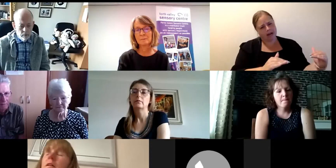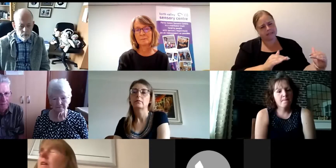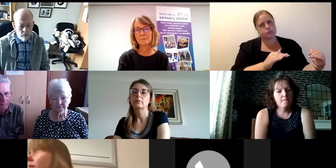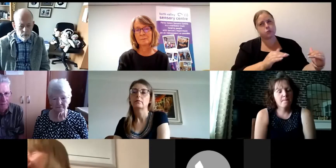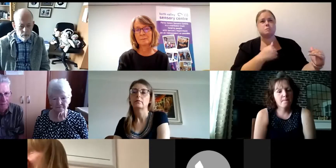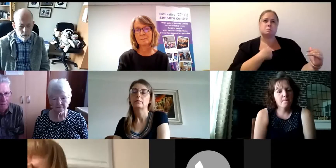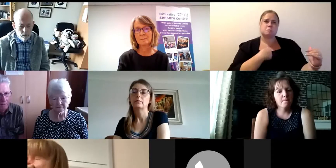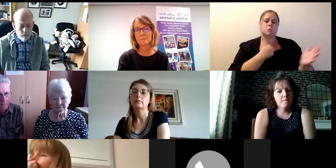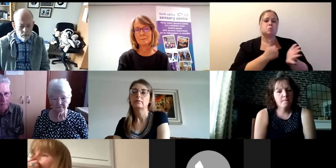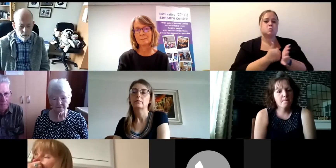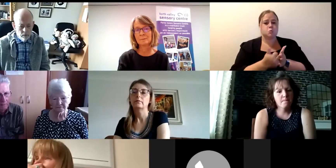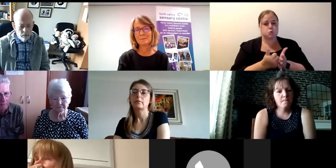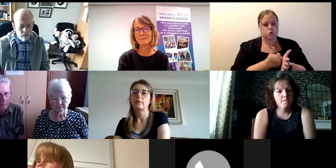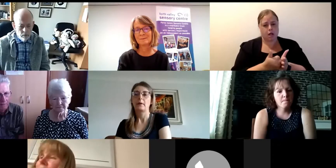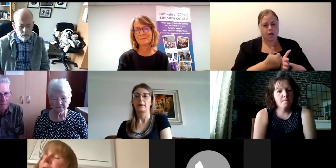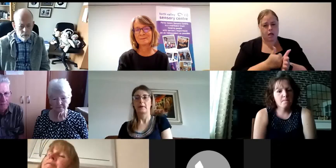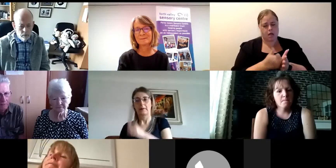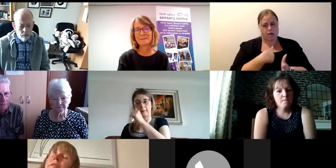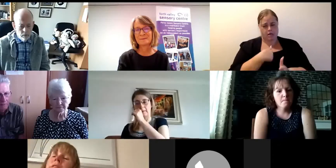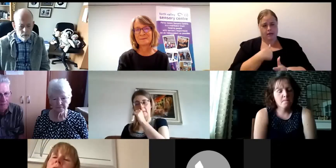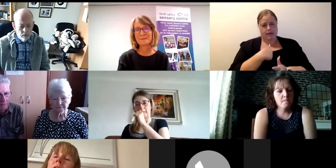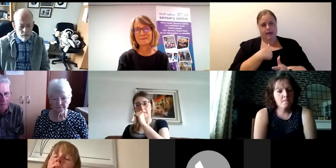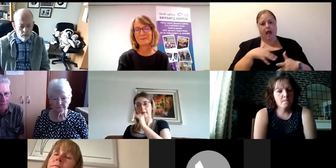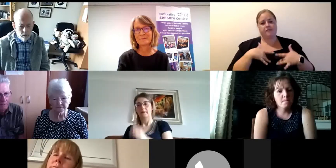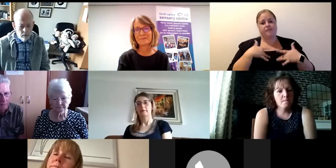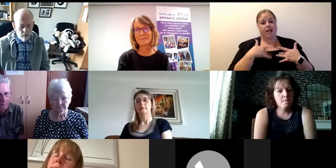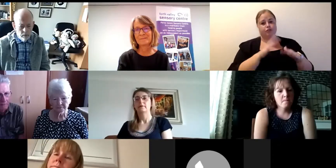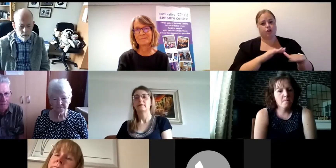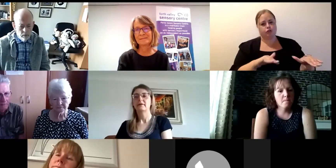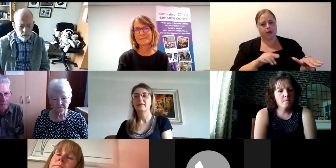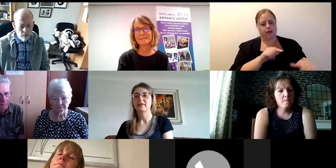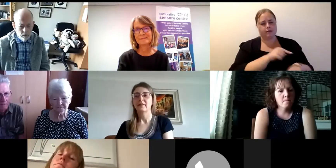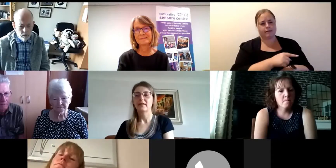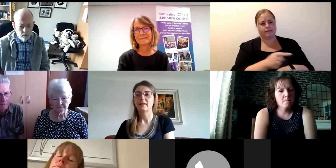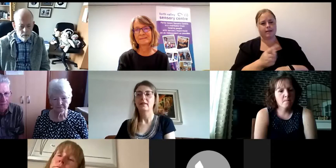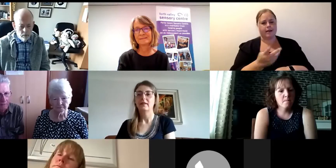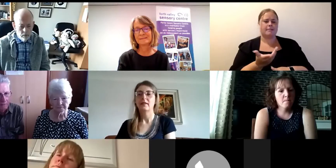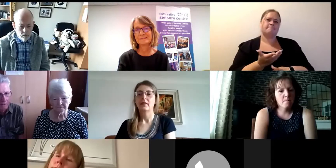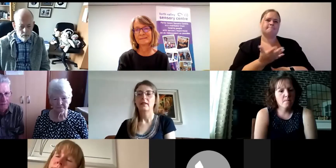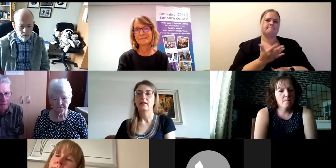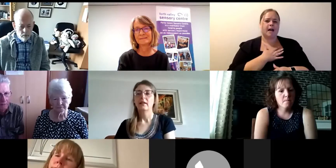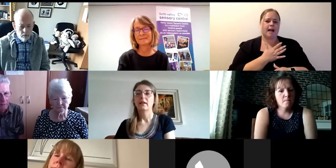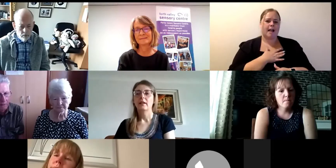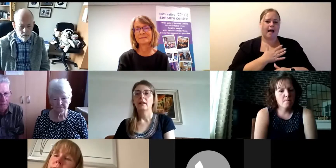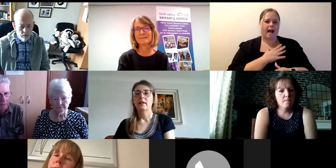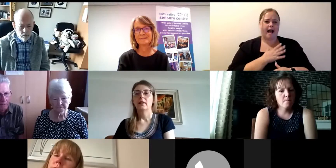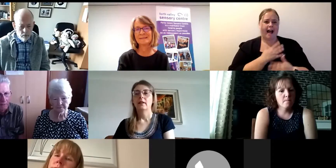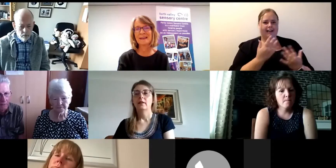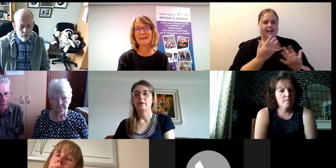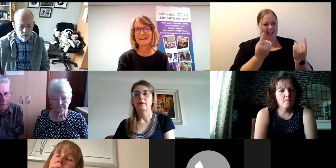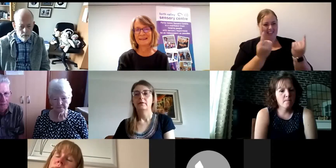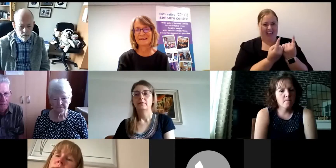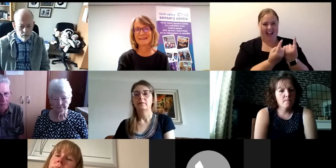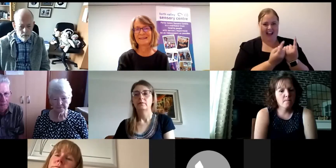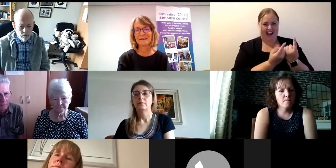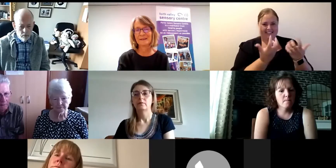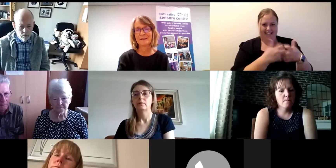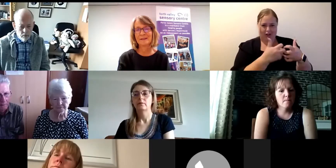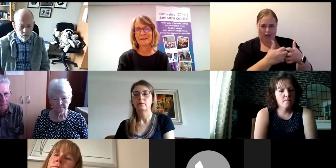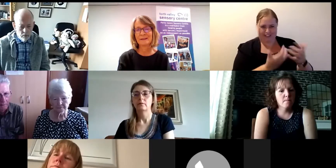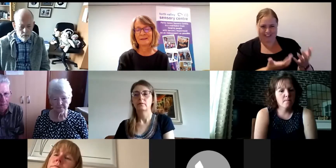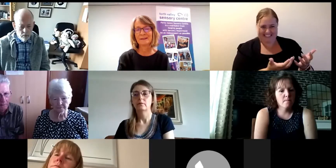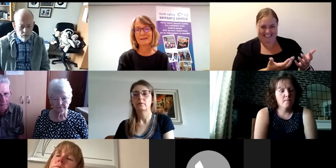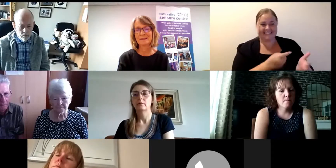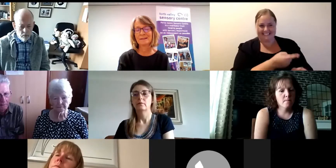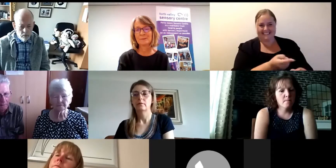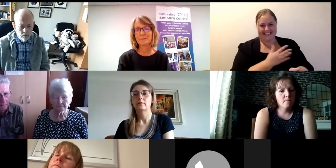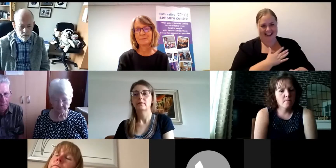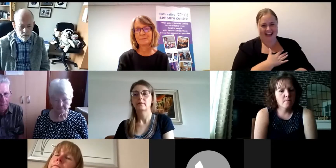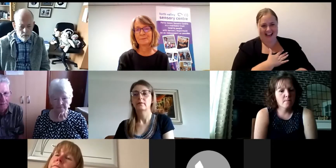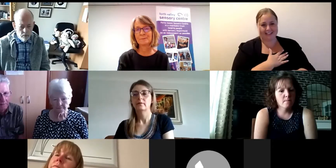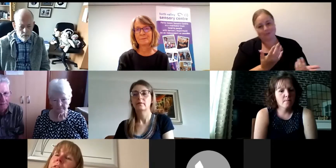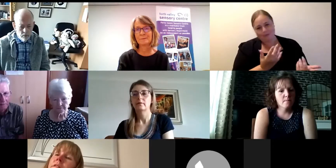a group of children, then I would take any gadgets whether that's a talking